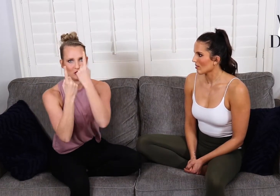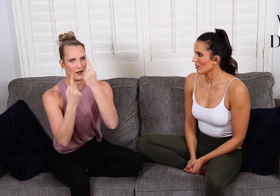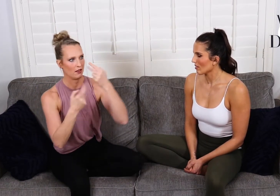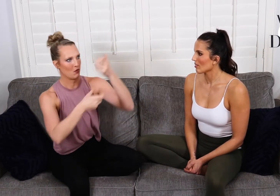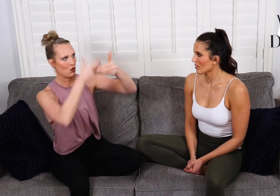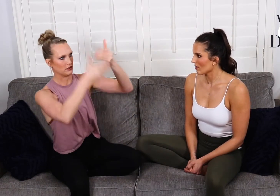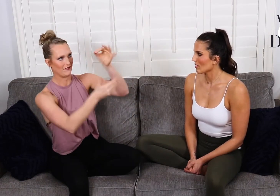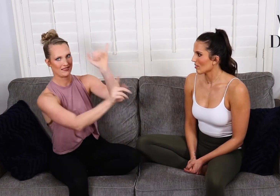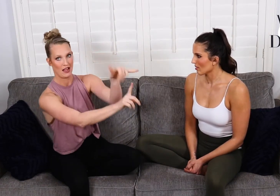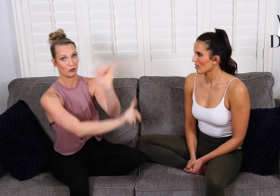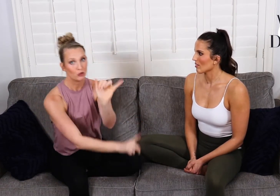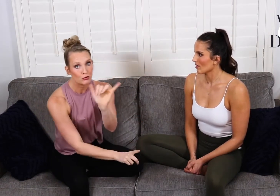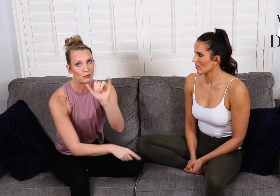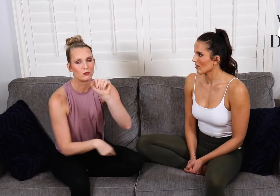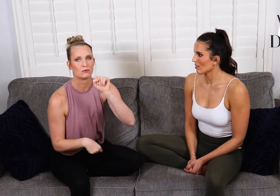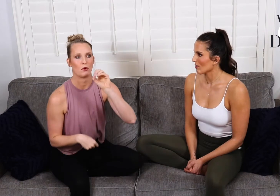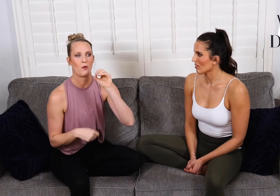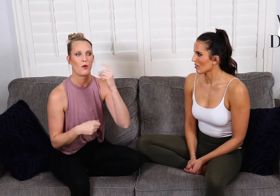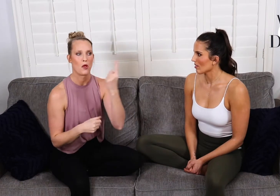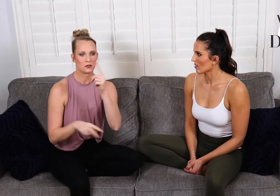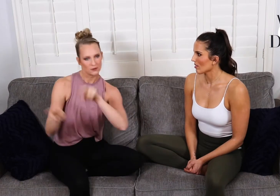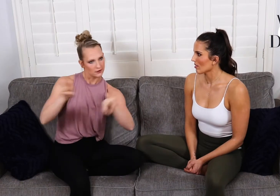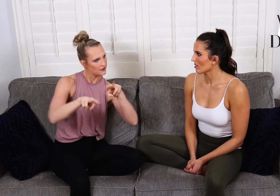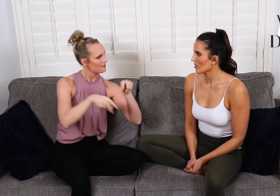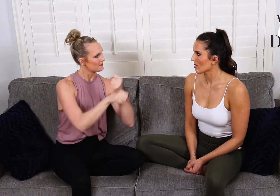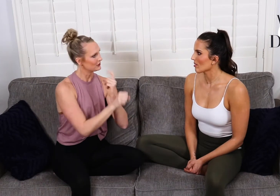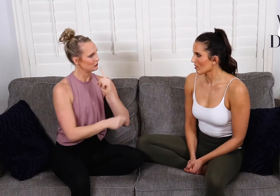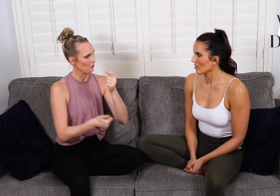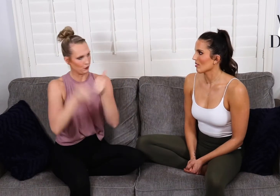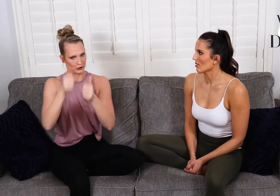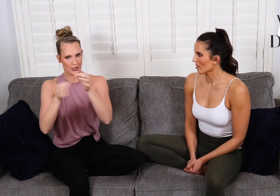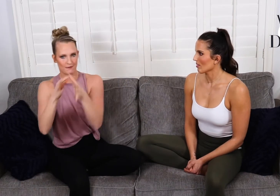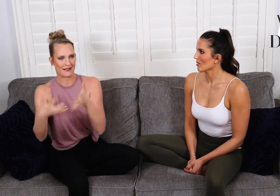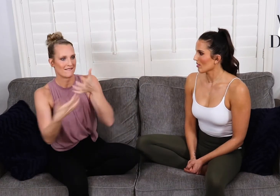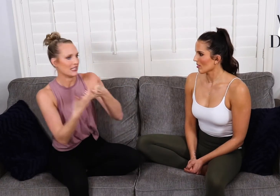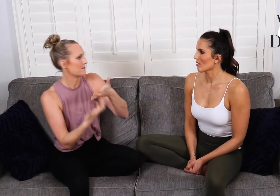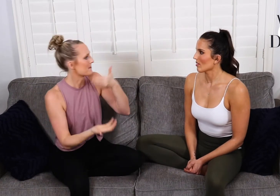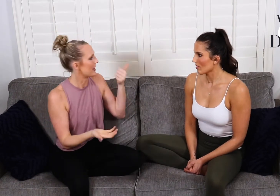them to understand the process too. And so I always have to analyze the see which interpreter